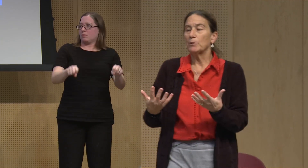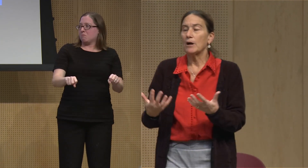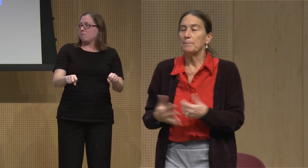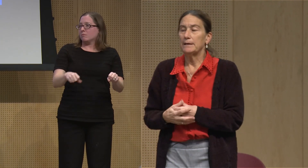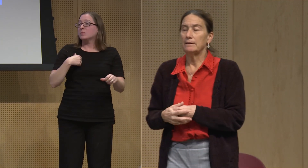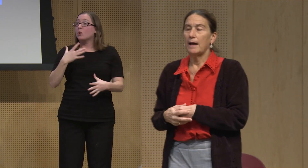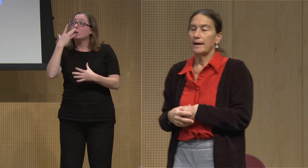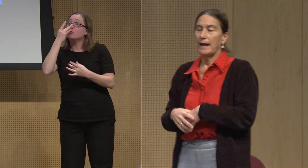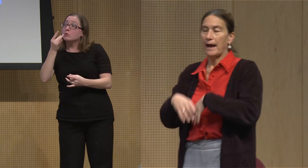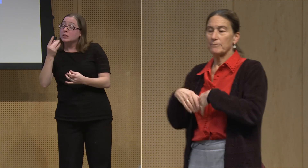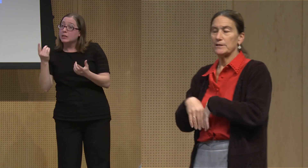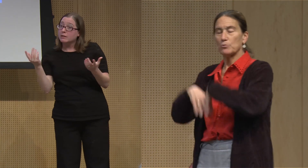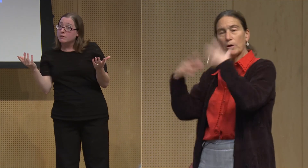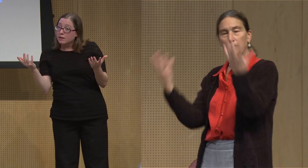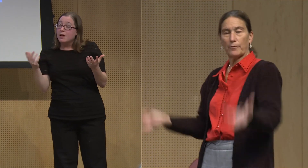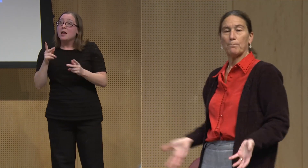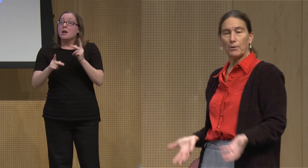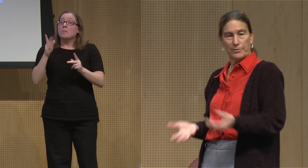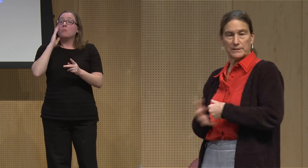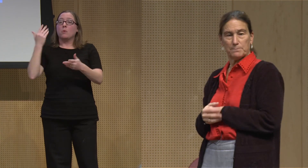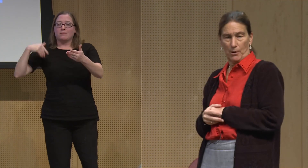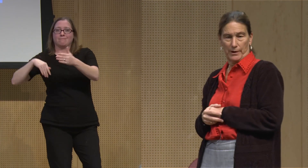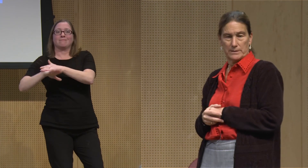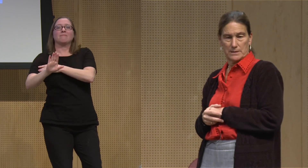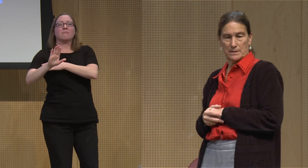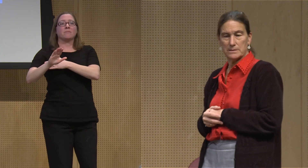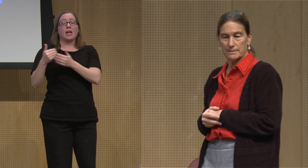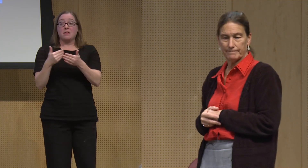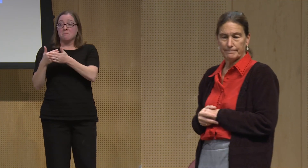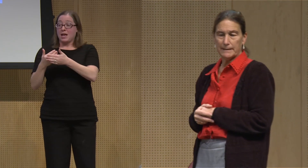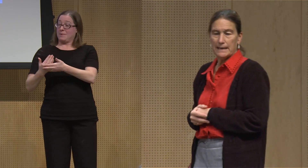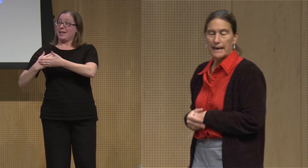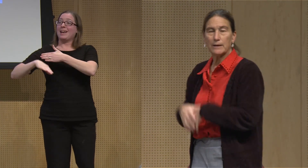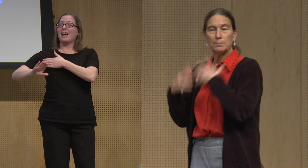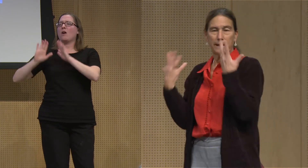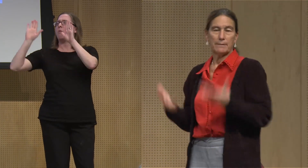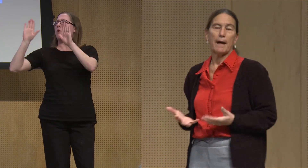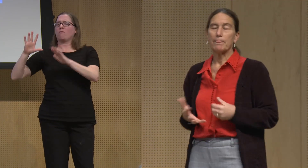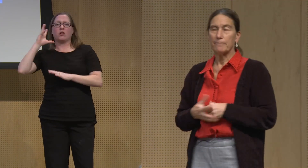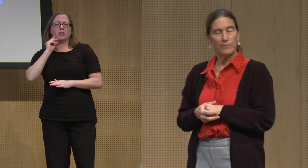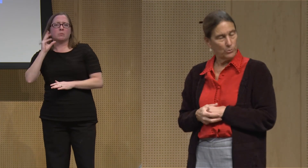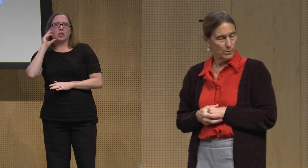COME IN AND HAVE THESE WONDERFUL BIRTH EXPERIENCES AND COMPLAIN ABOUT THE FOOD.